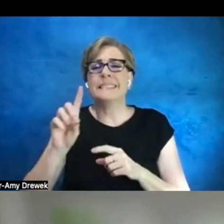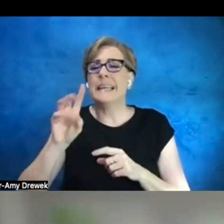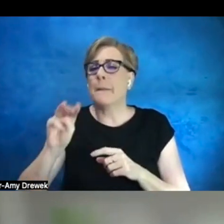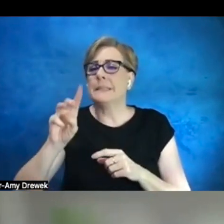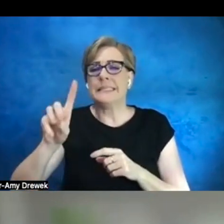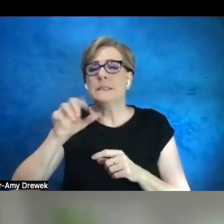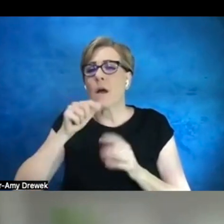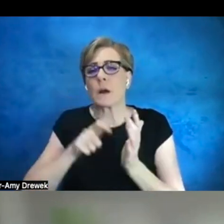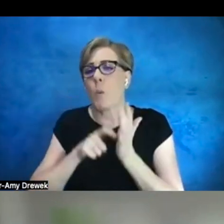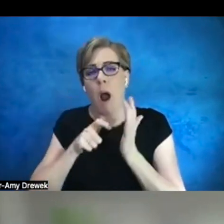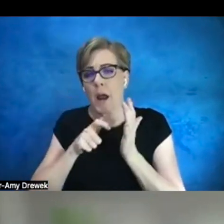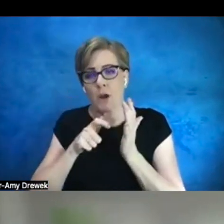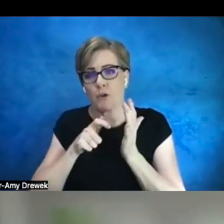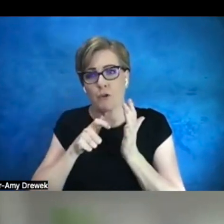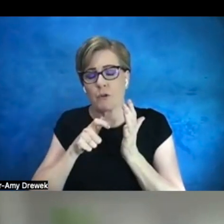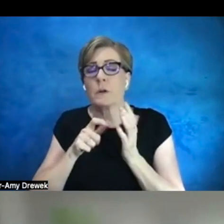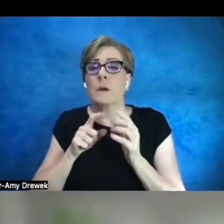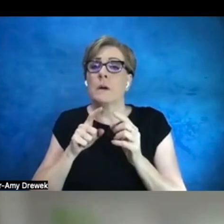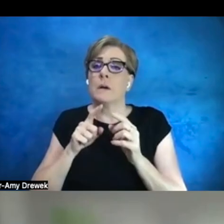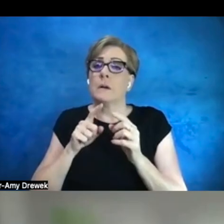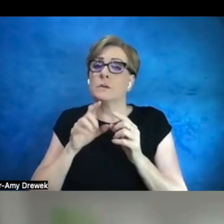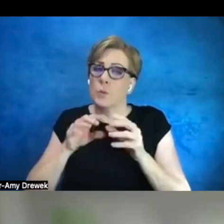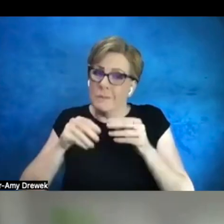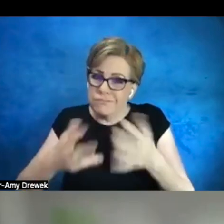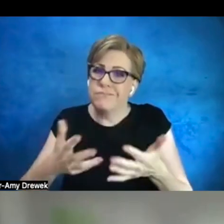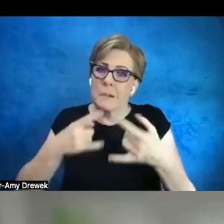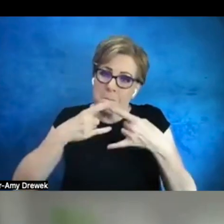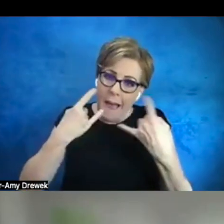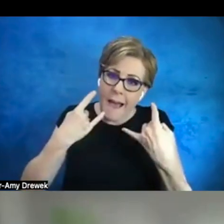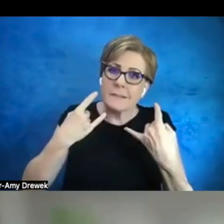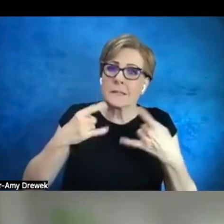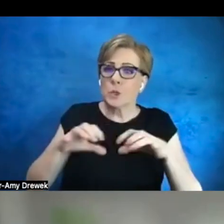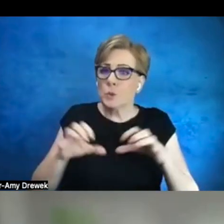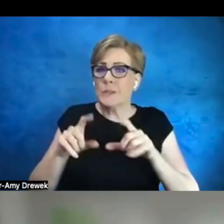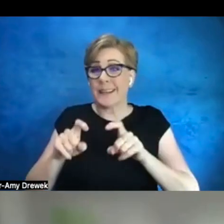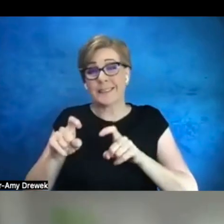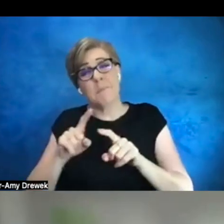But it is a very important tool to, number 1, support the safety and health of the